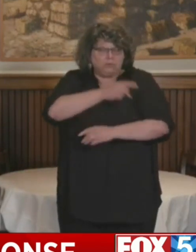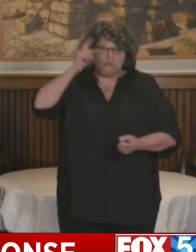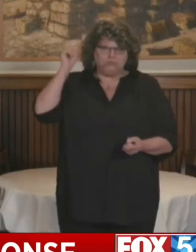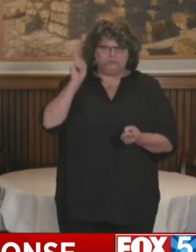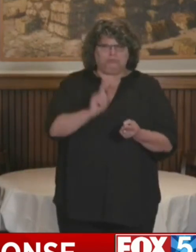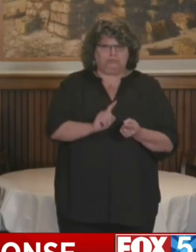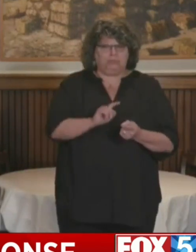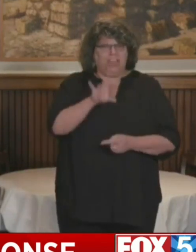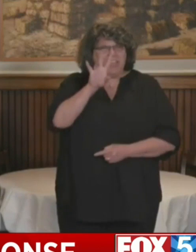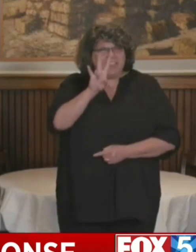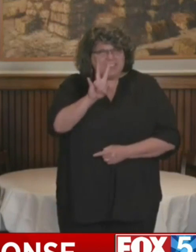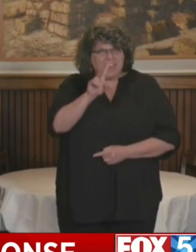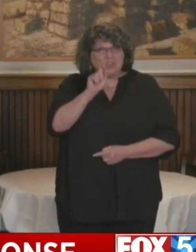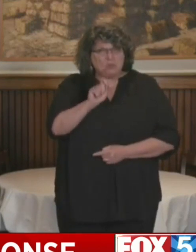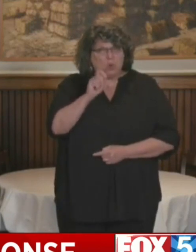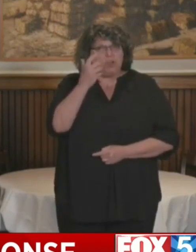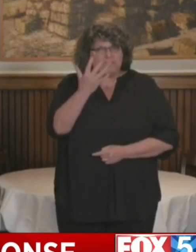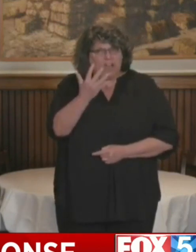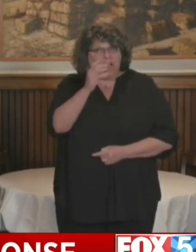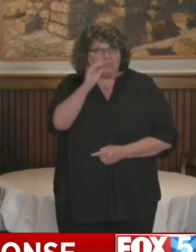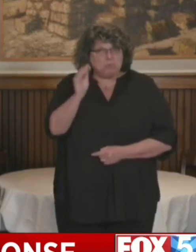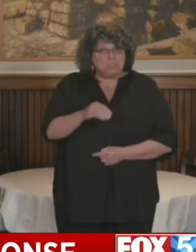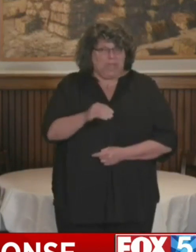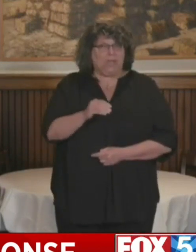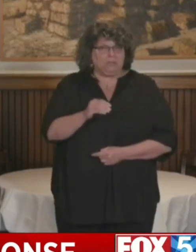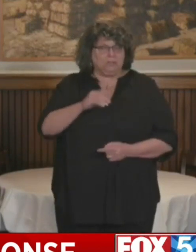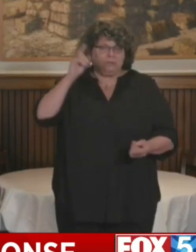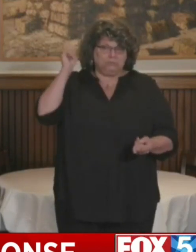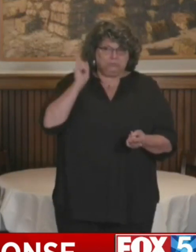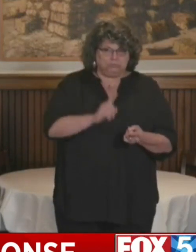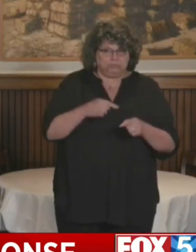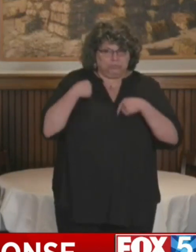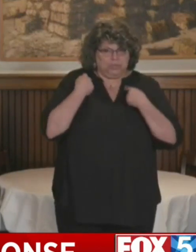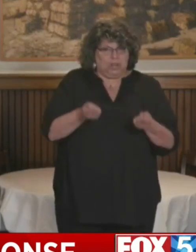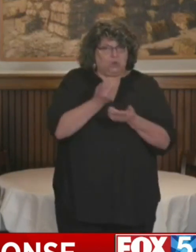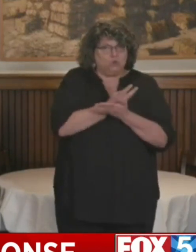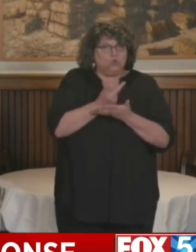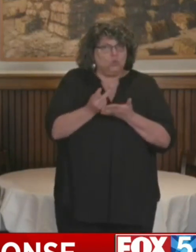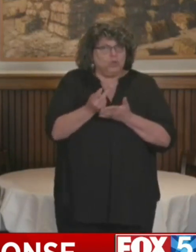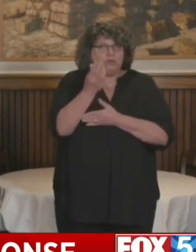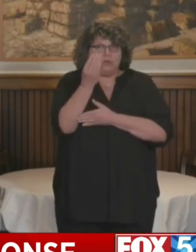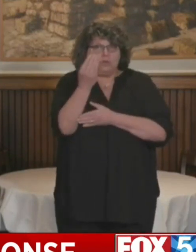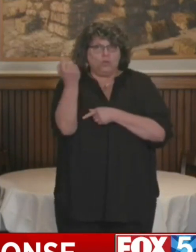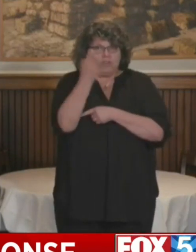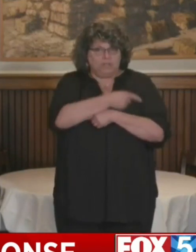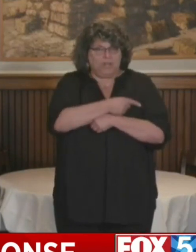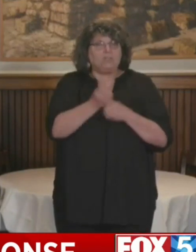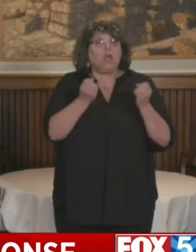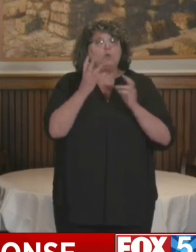OVER THE COURSE OF THE LAST 14 DAYS. BY SEEN A DECLINE IN HOSPITALIZATIONS. BY 7 AND A